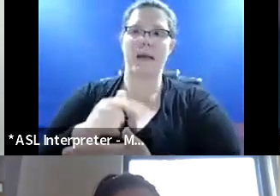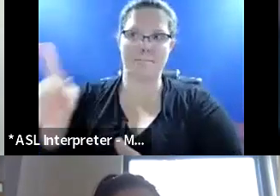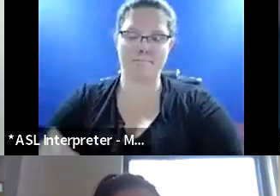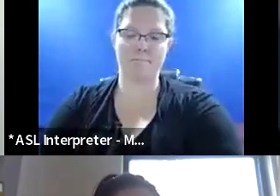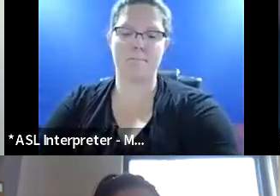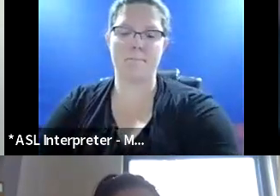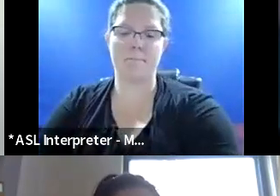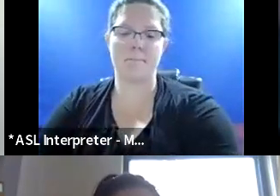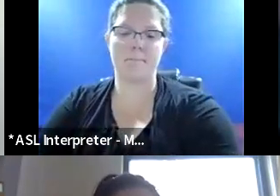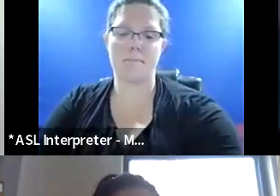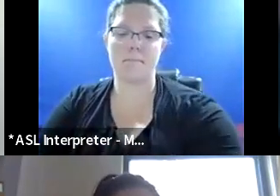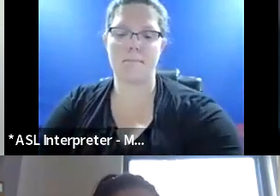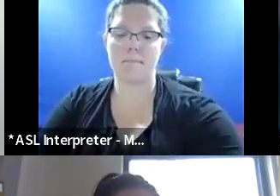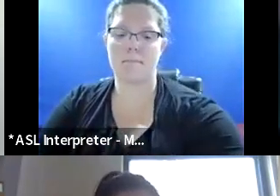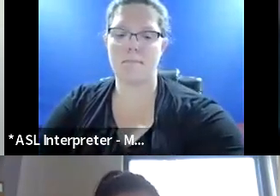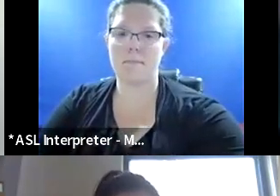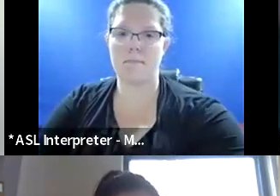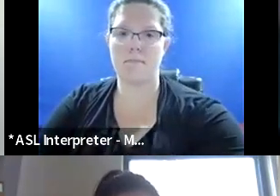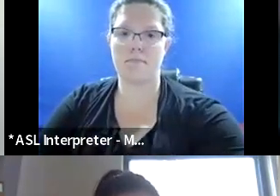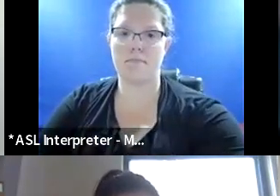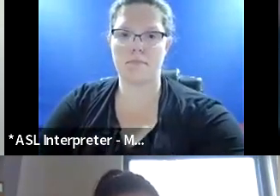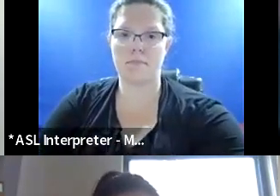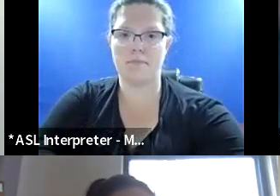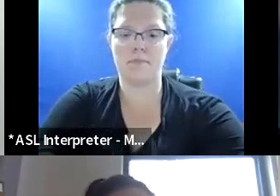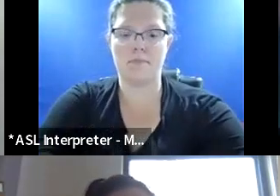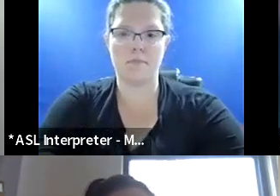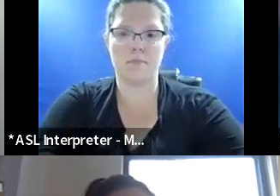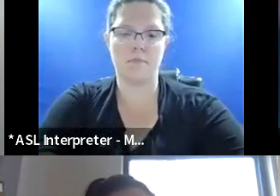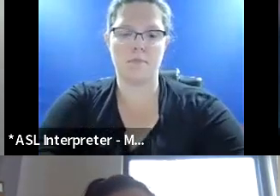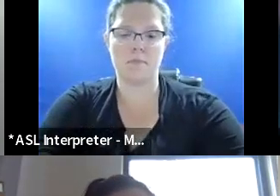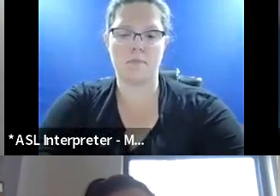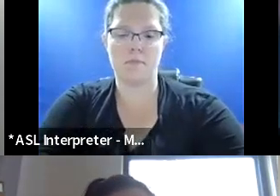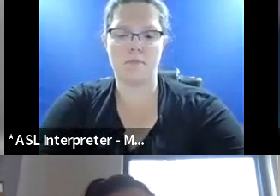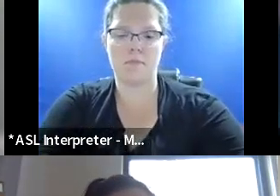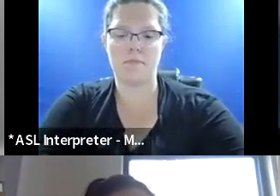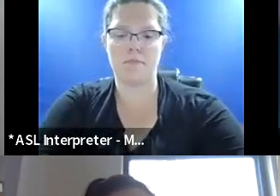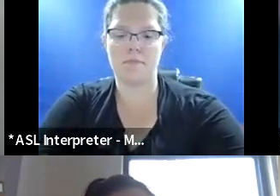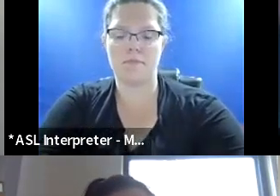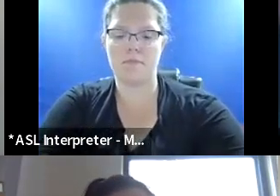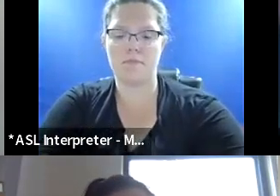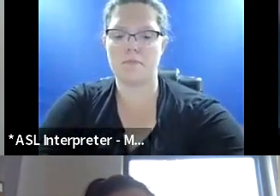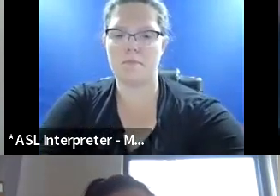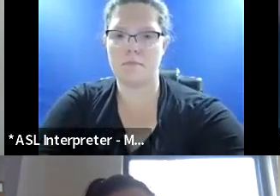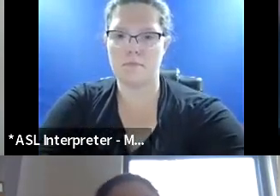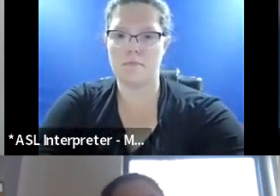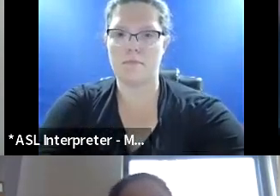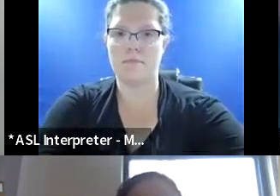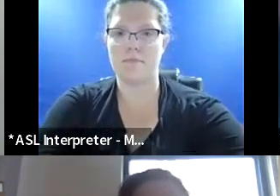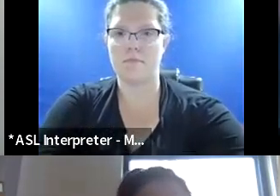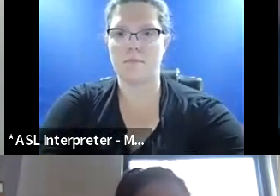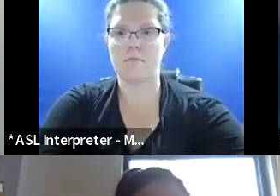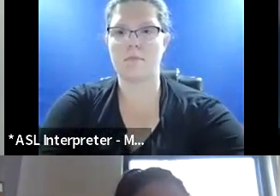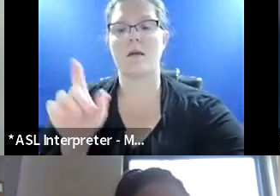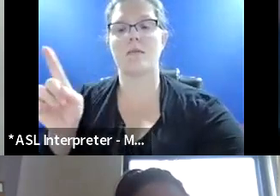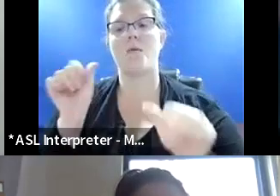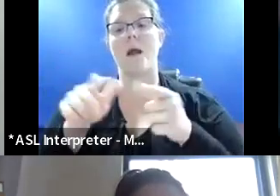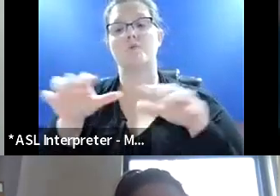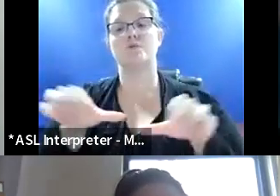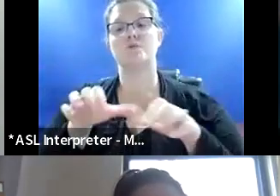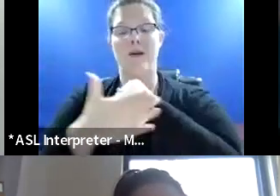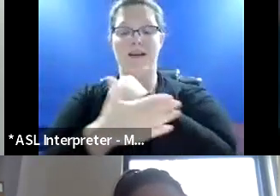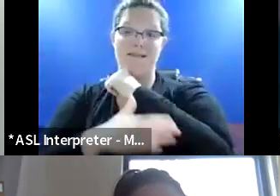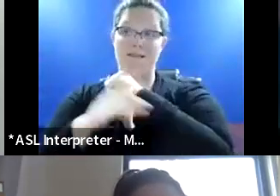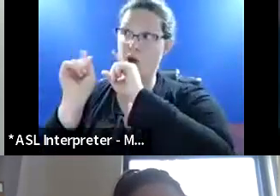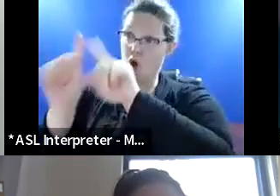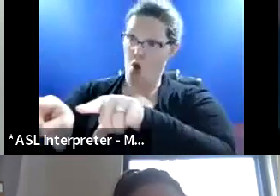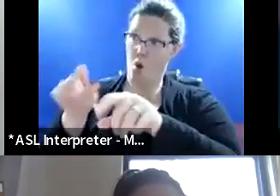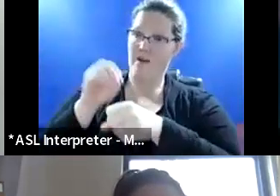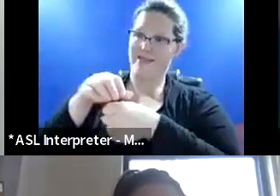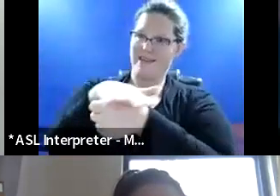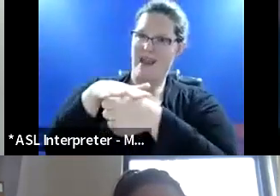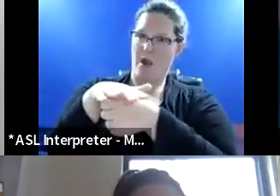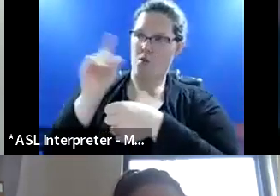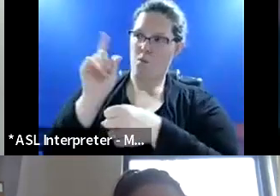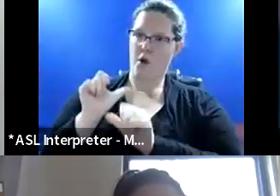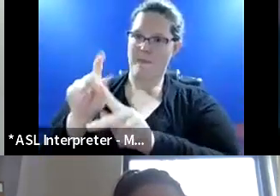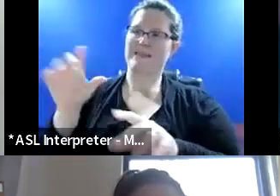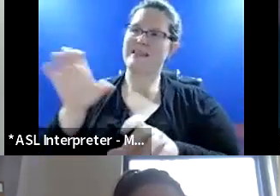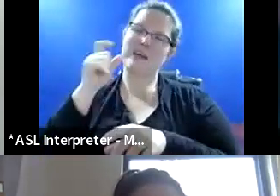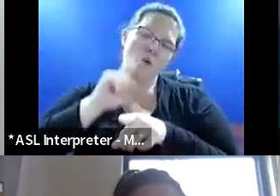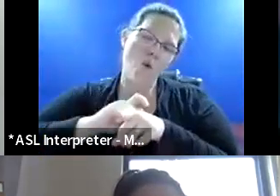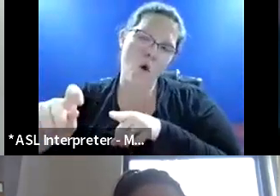HE HAS SINCE BEEN RELEASED AND GOT HIS COMMERCIAL DRIVER'S LICENSE.